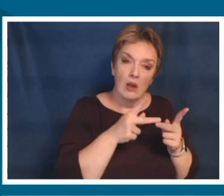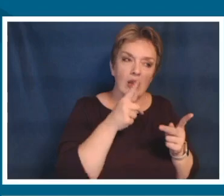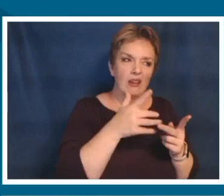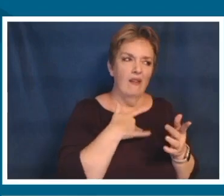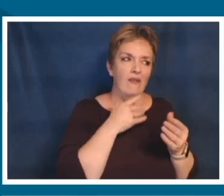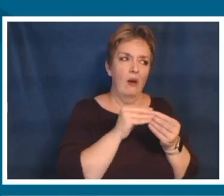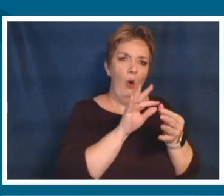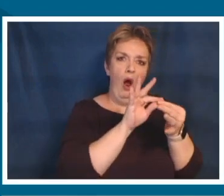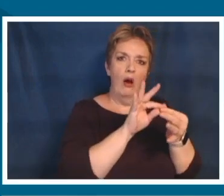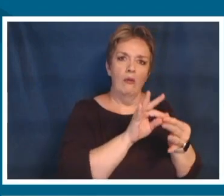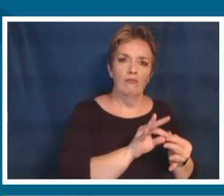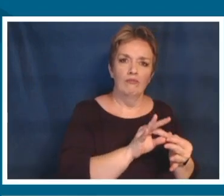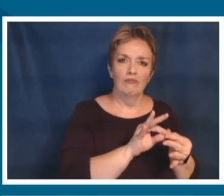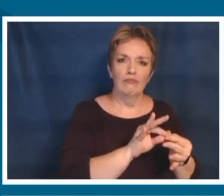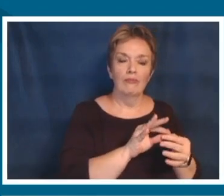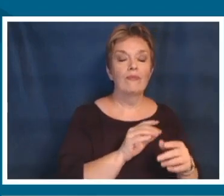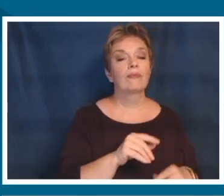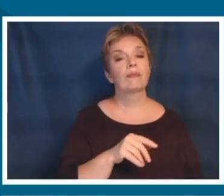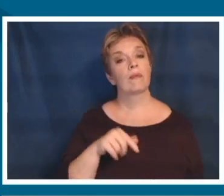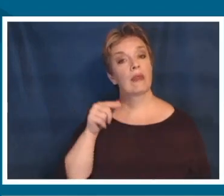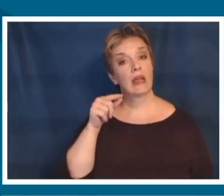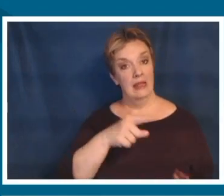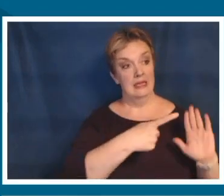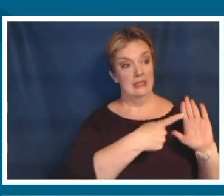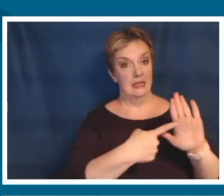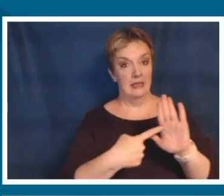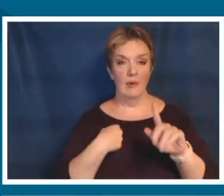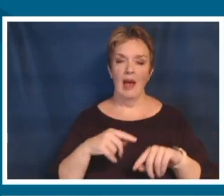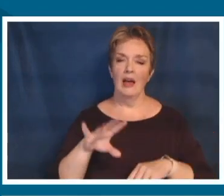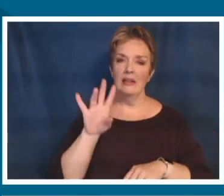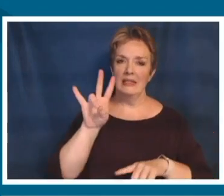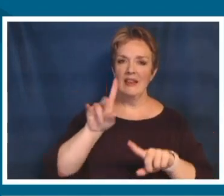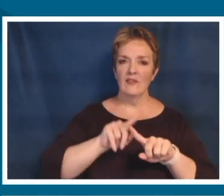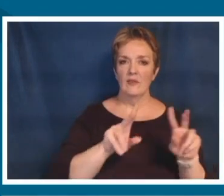had themes you know so you had